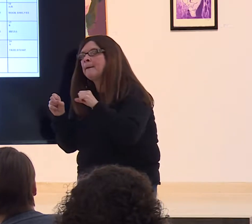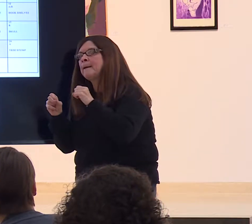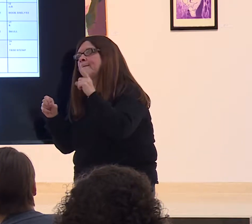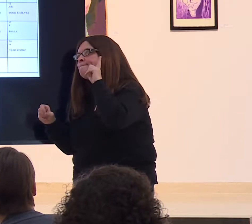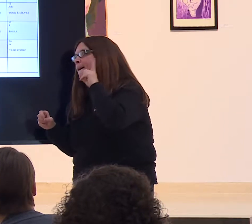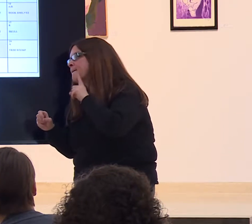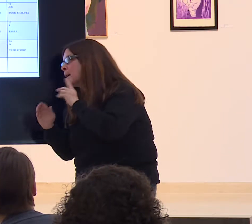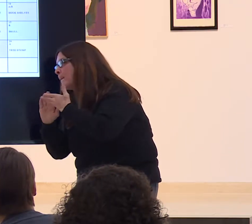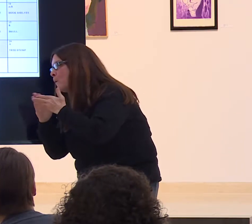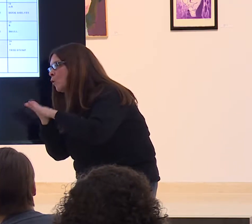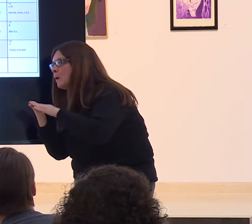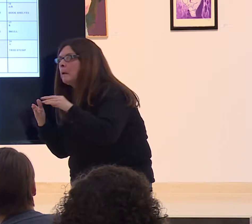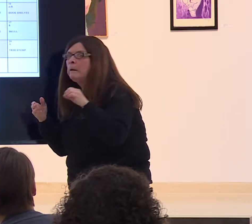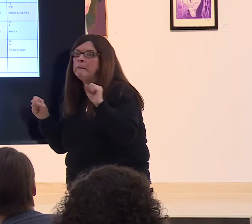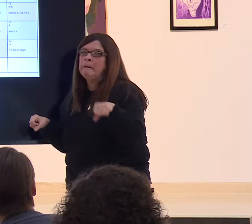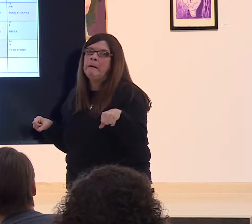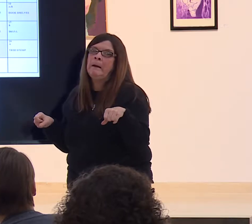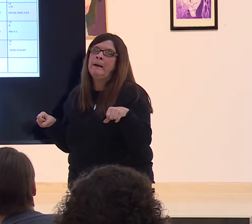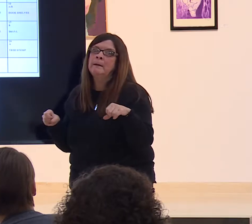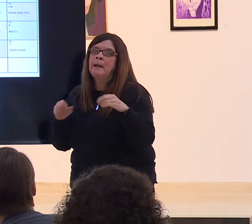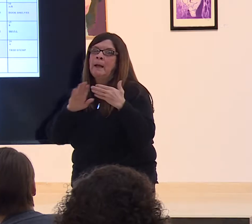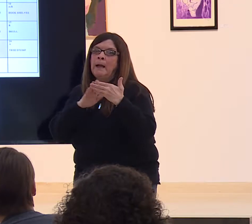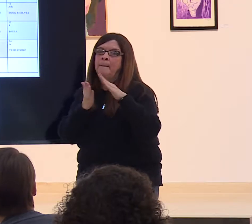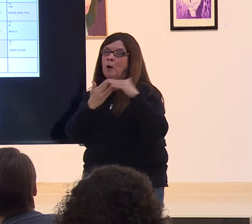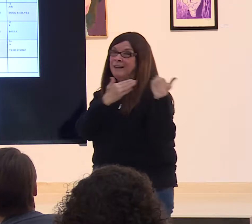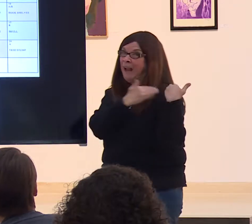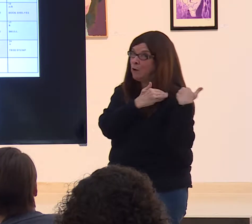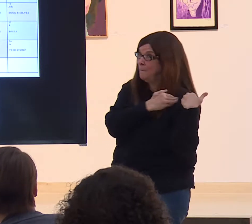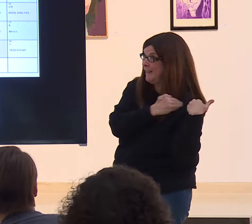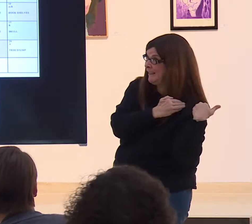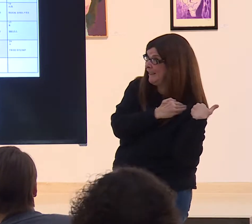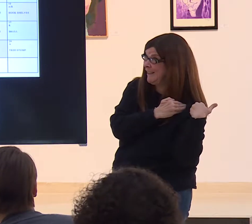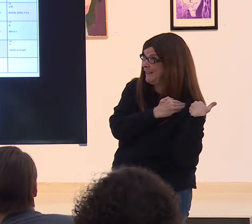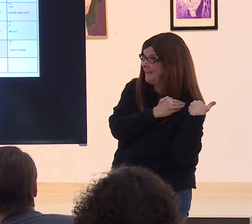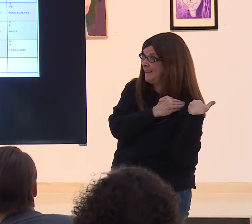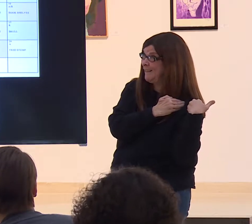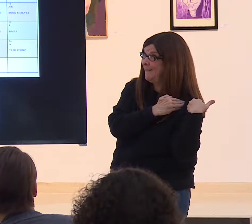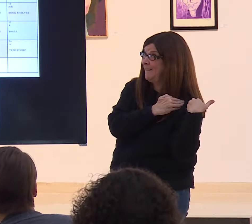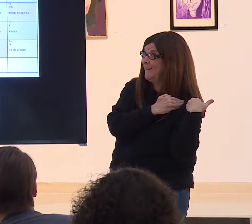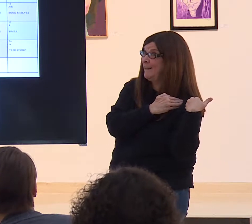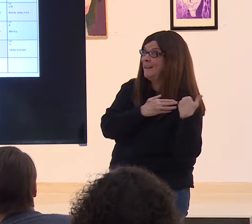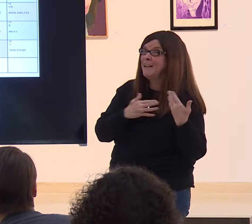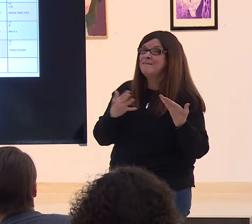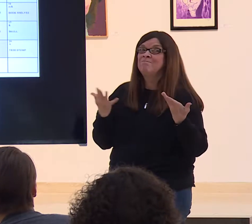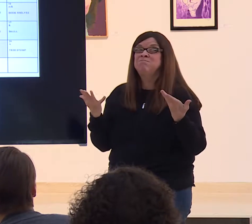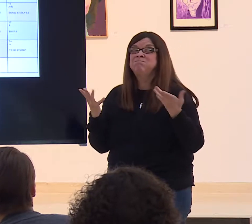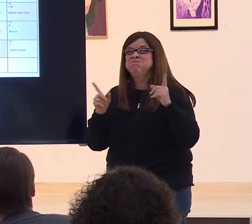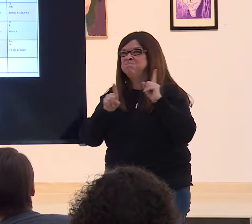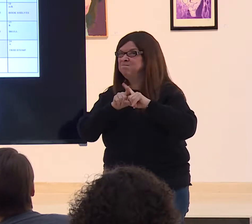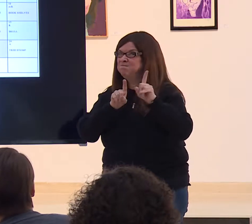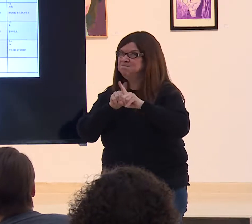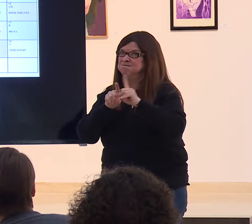It could be in the deaf community. It could be related to community accountability.